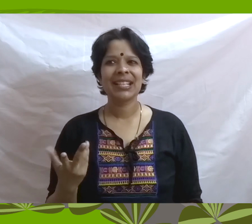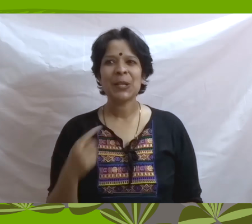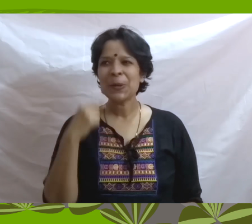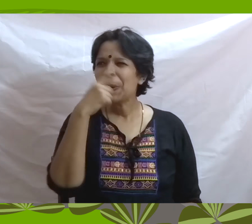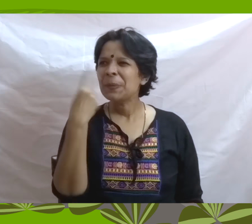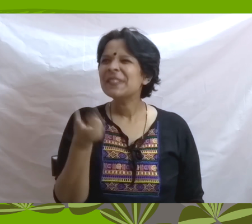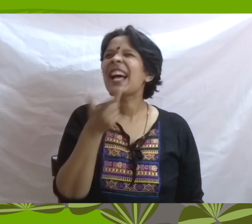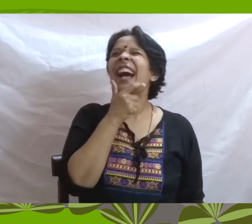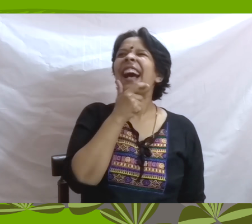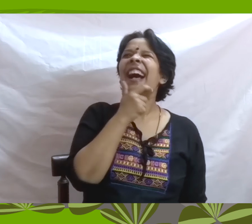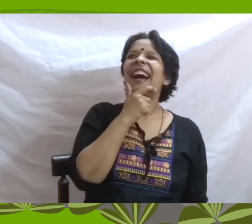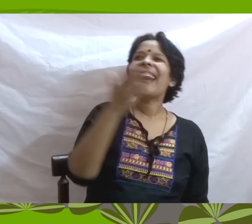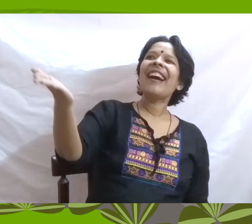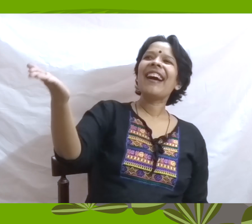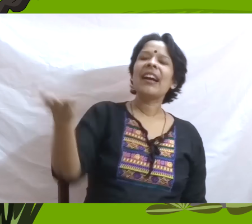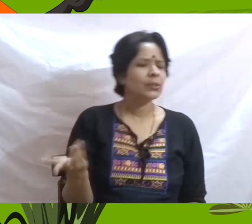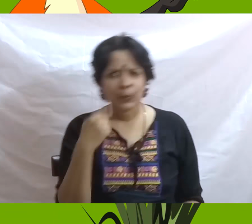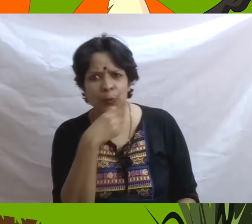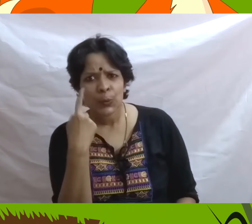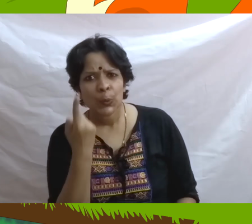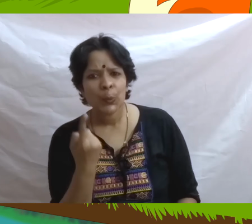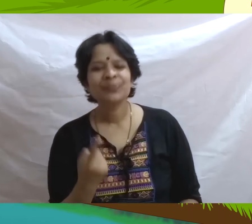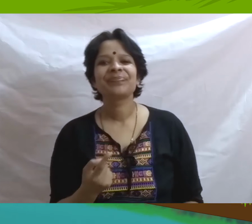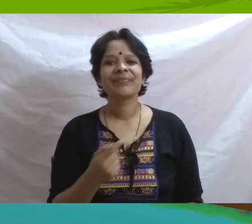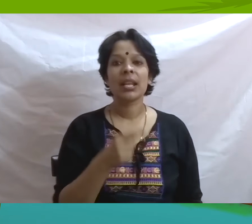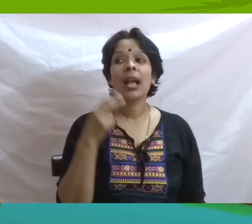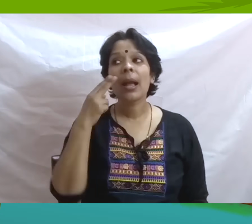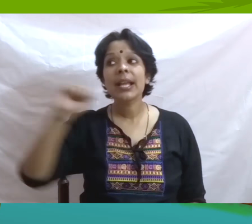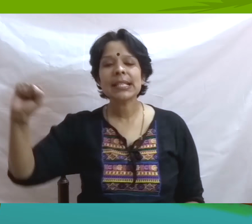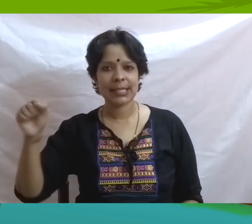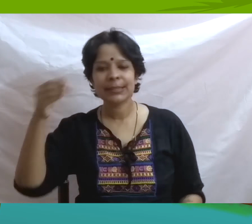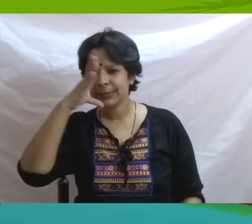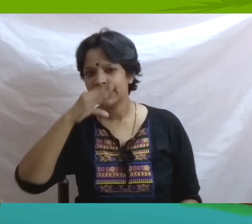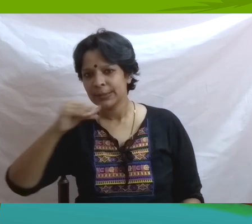Once upon a time there lived a fox who always made fun of his neighbour- the Stork!